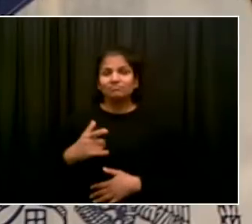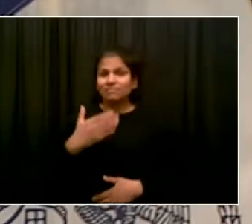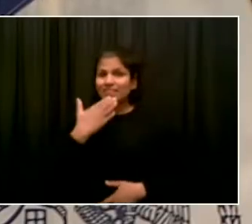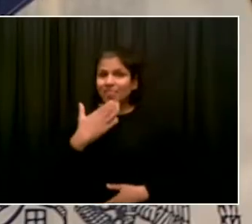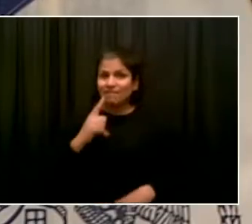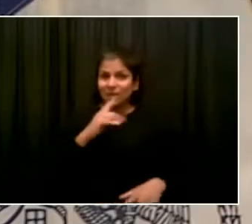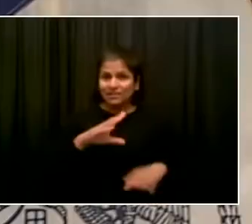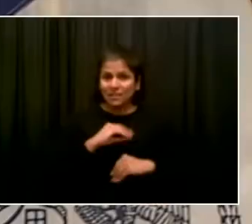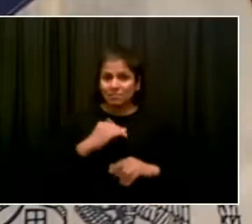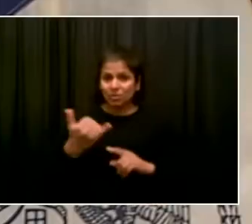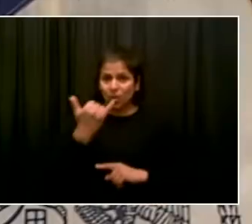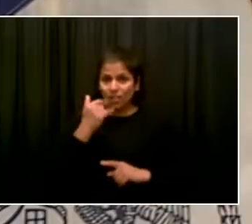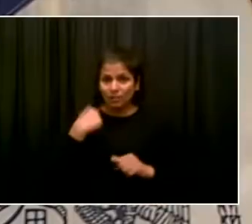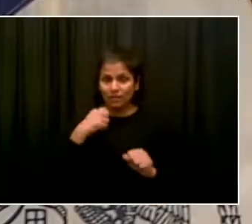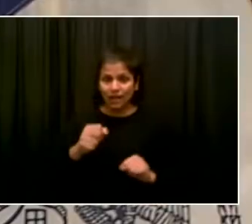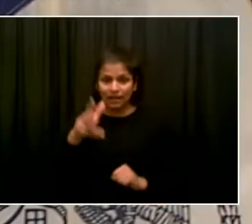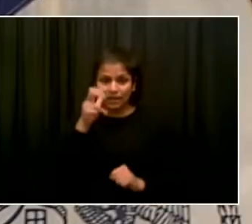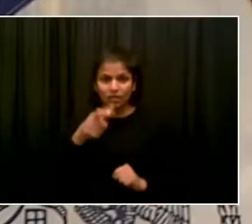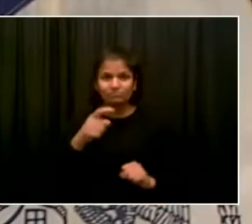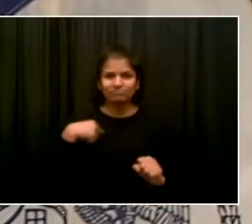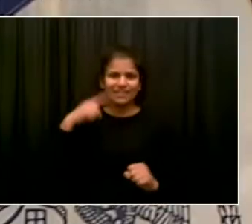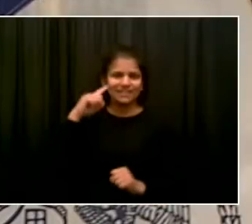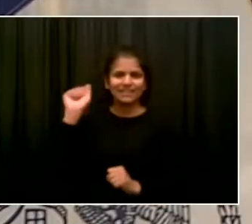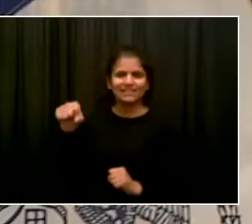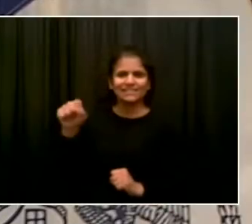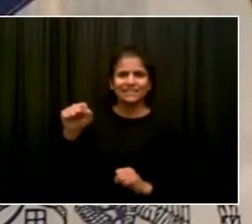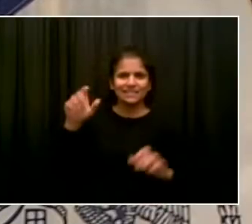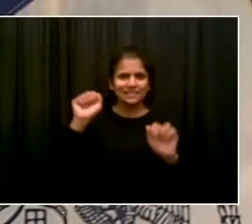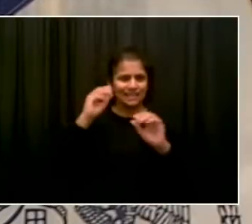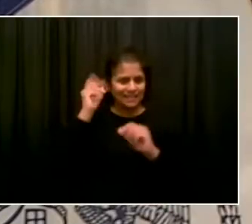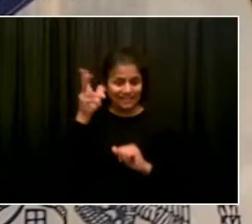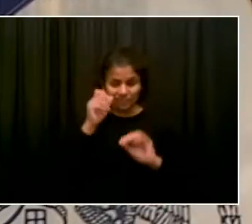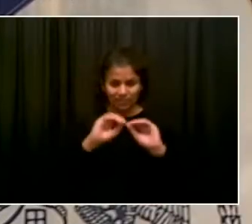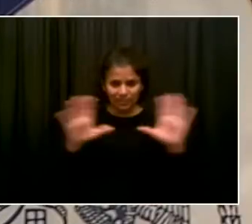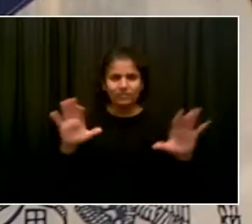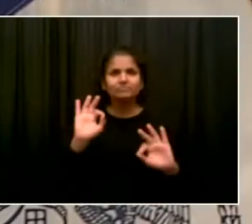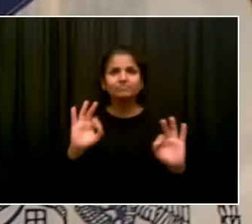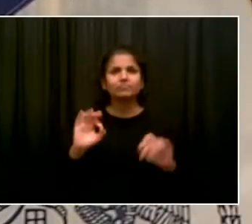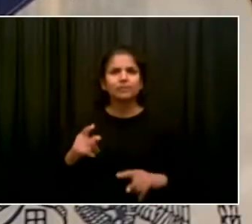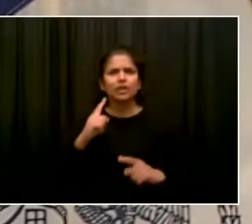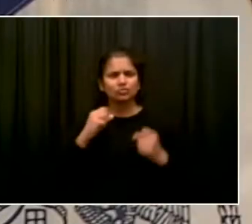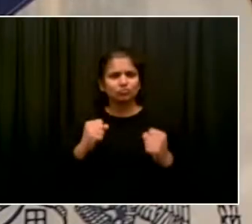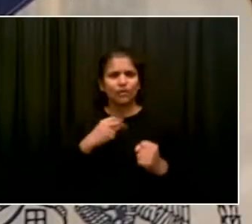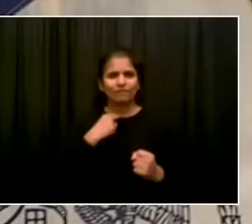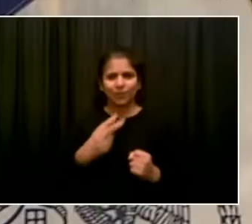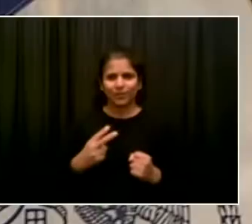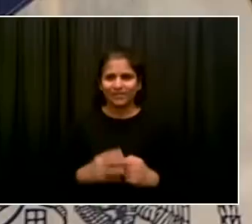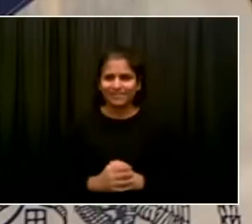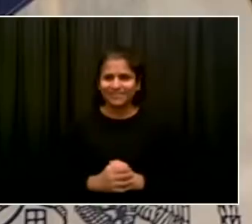GERSH FROM STREETSBLOG. YOU HAVE A